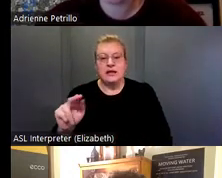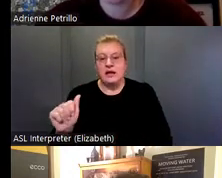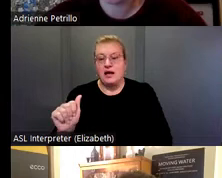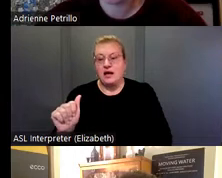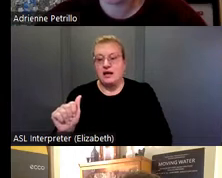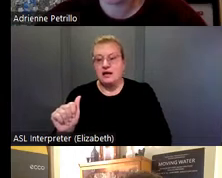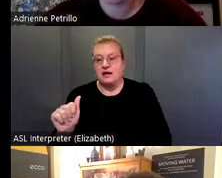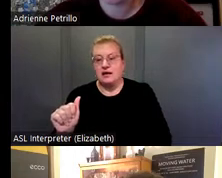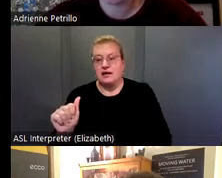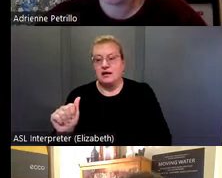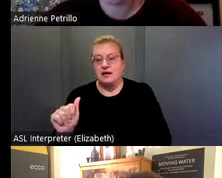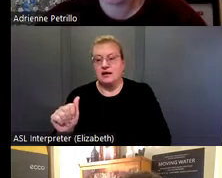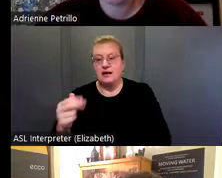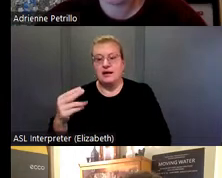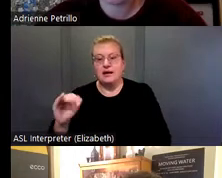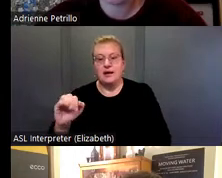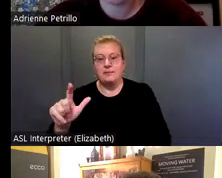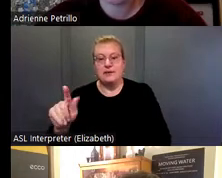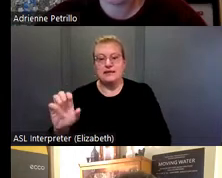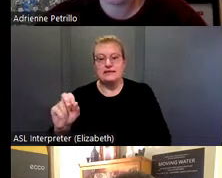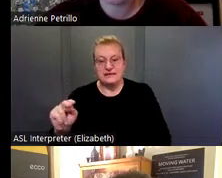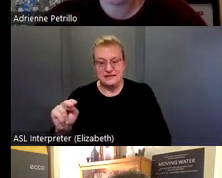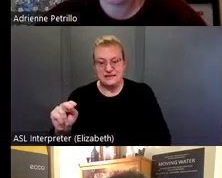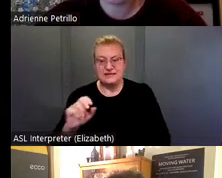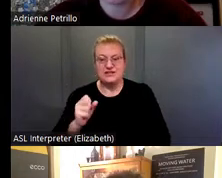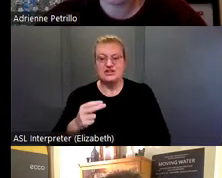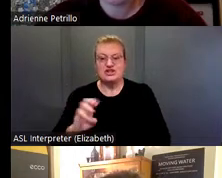Sure. Sabrina Hamilton, she/her/hers,